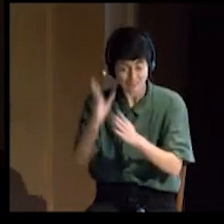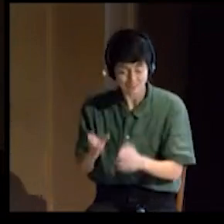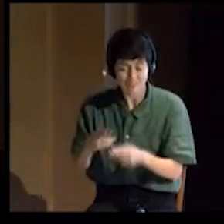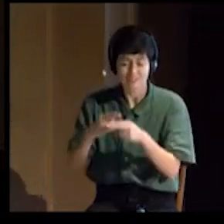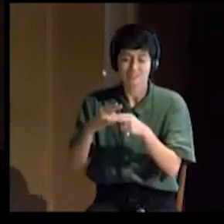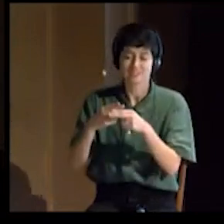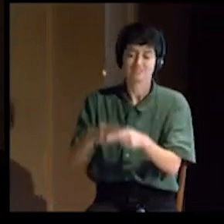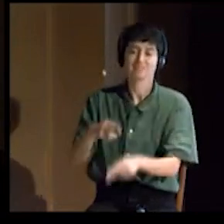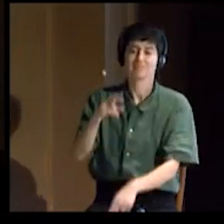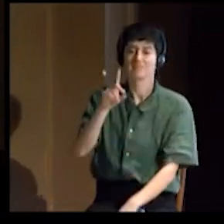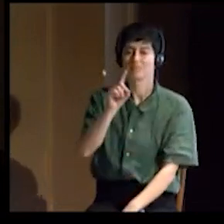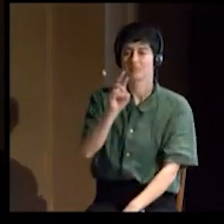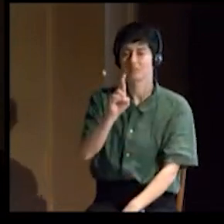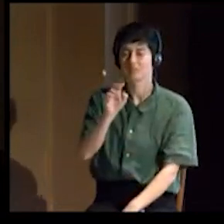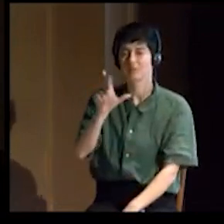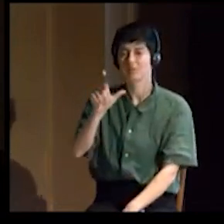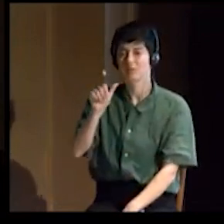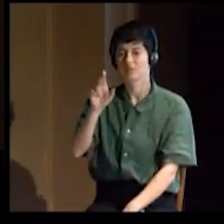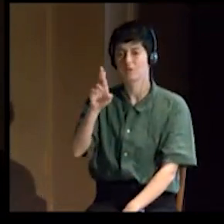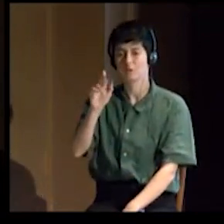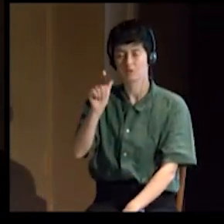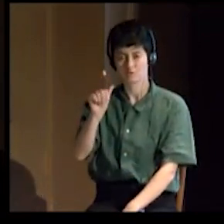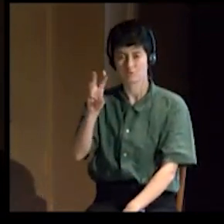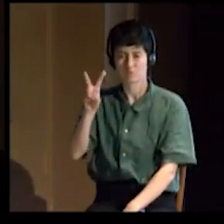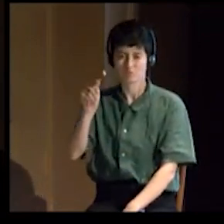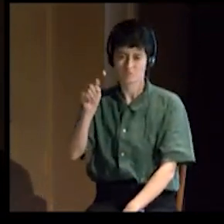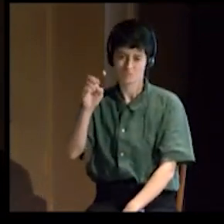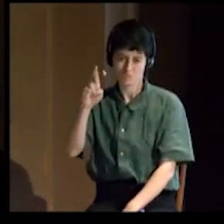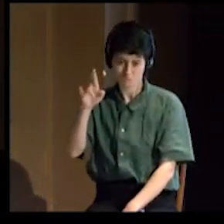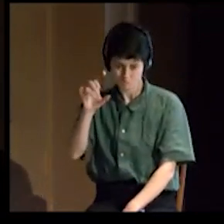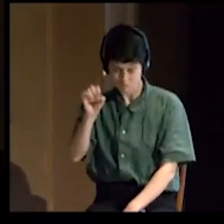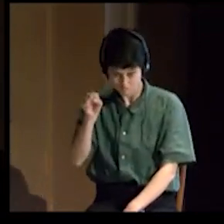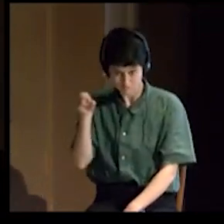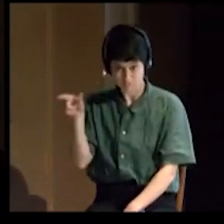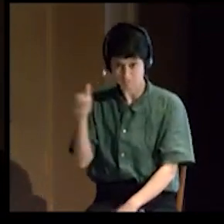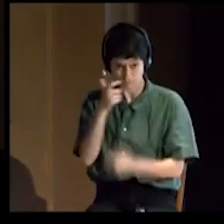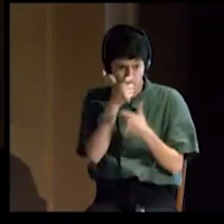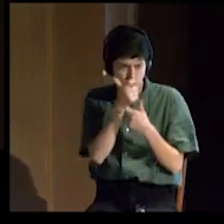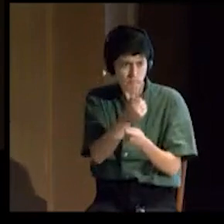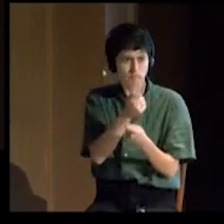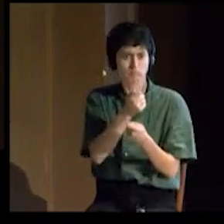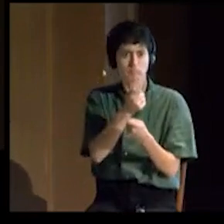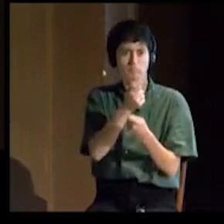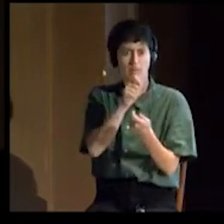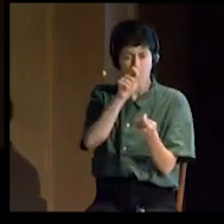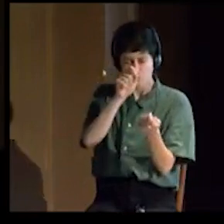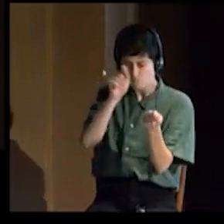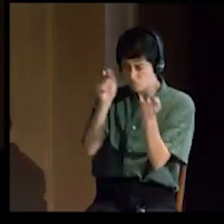Dr. Laura Waters is interested in understanding the processes that govern the evolution, differentiation,